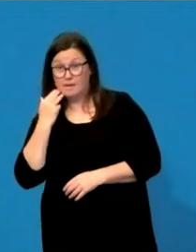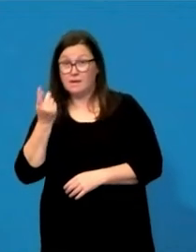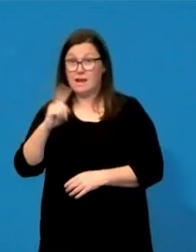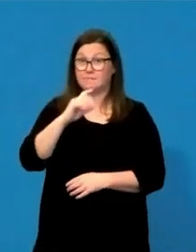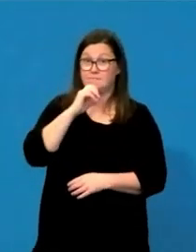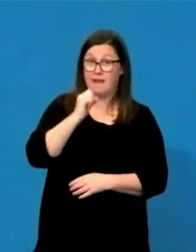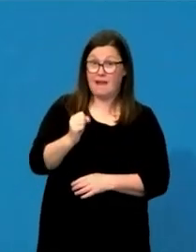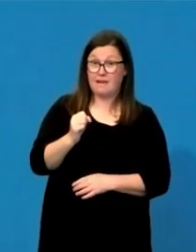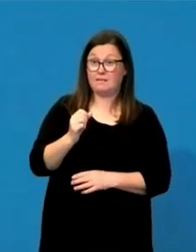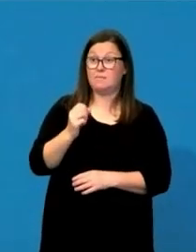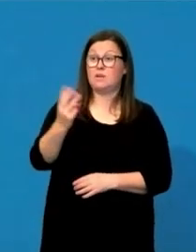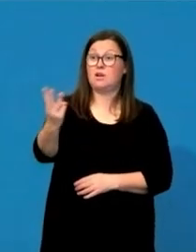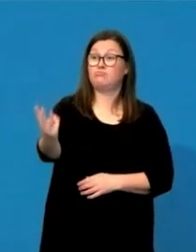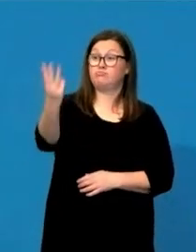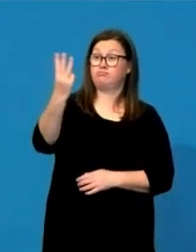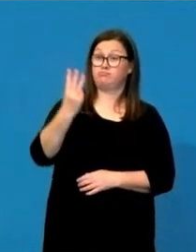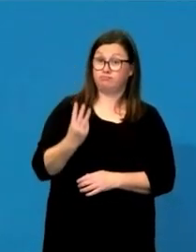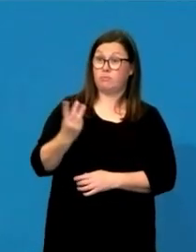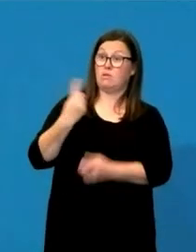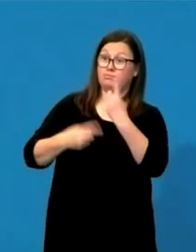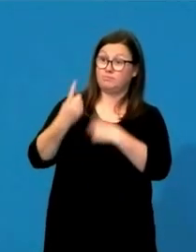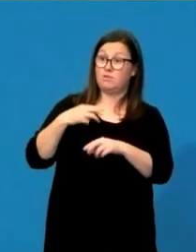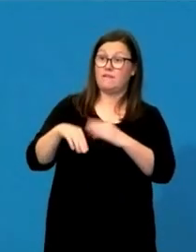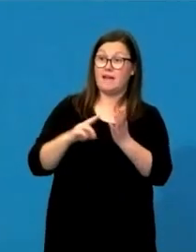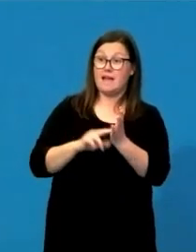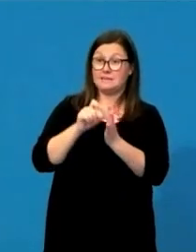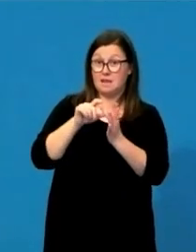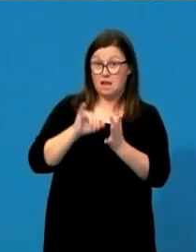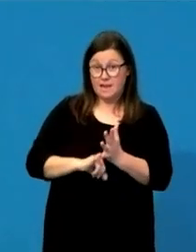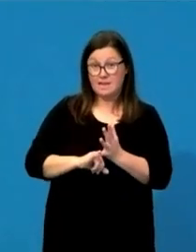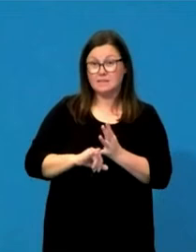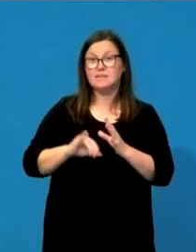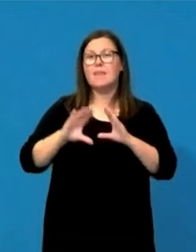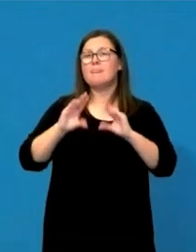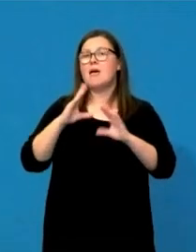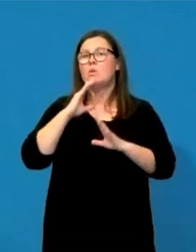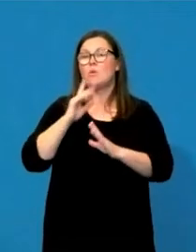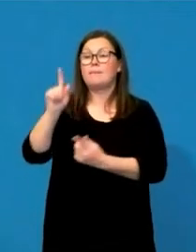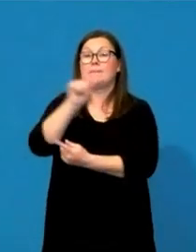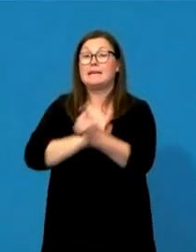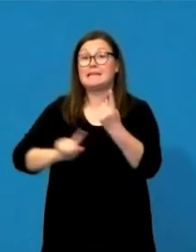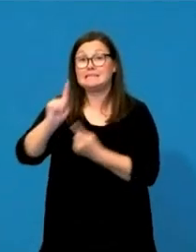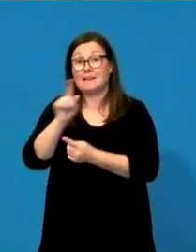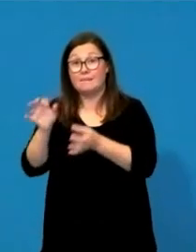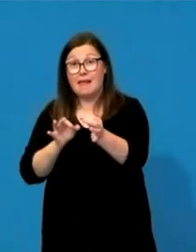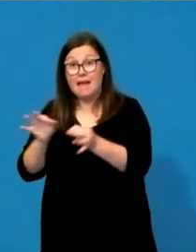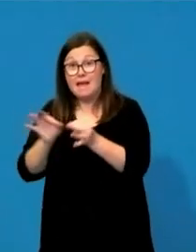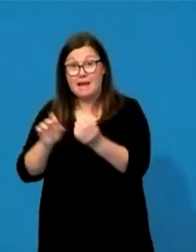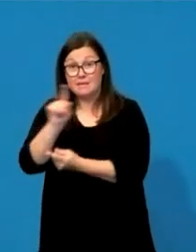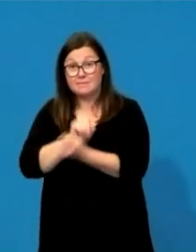NDIS, and then when I went and done the plan, the planning was with a man itself.